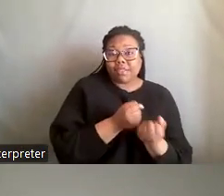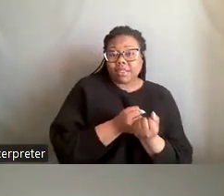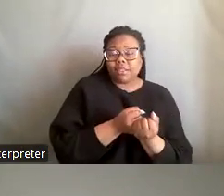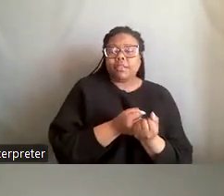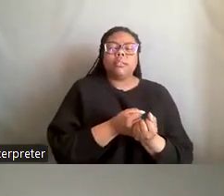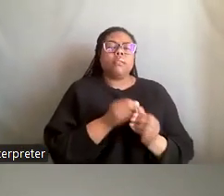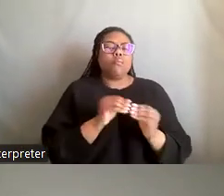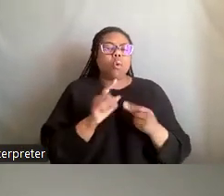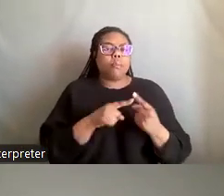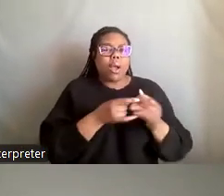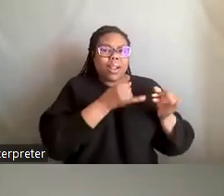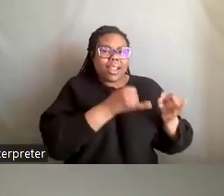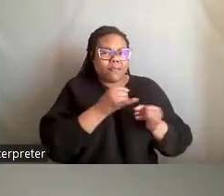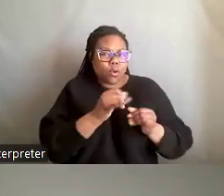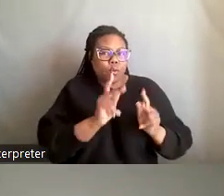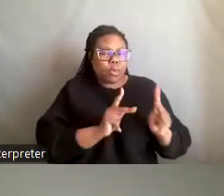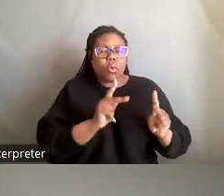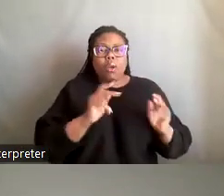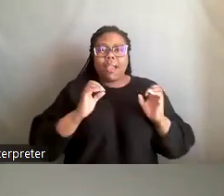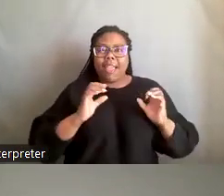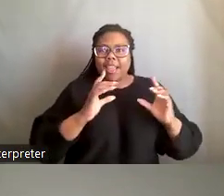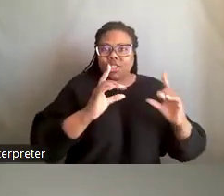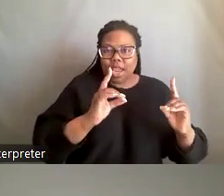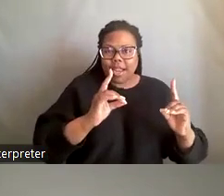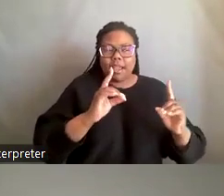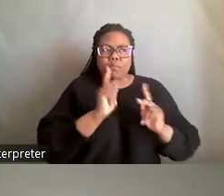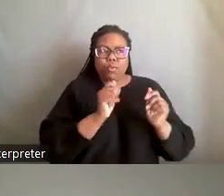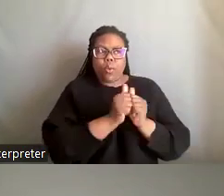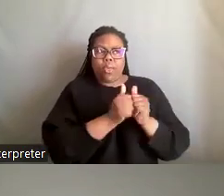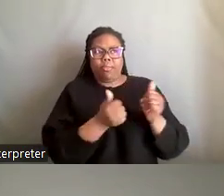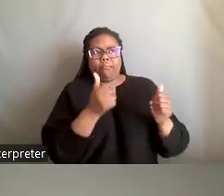real change. Whereas advocacy is more about individuals